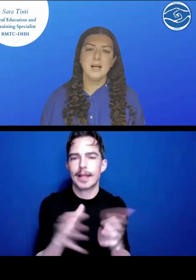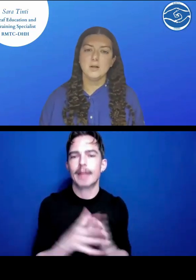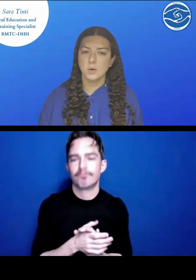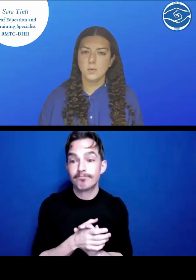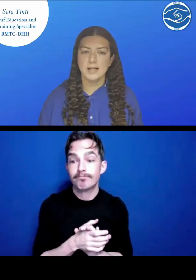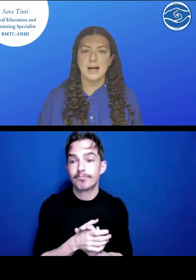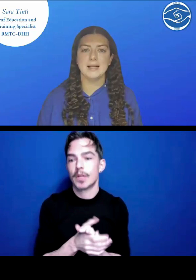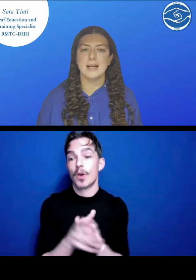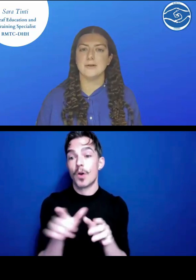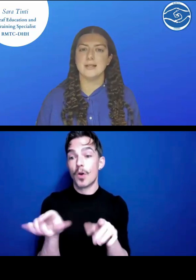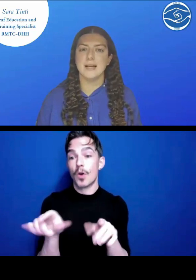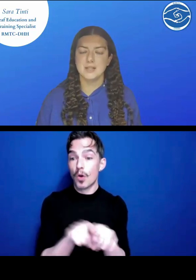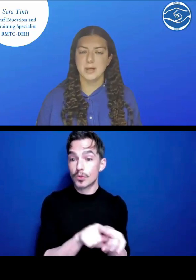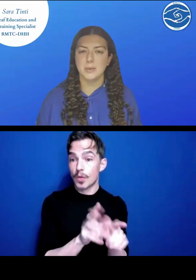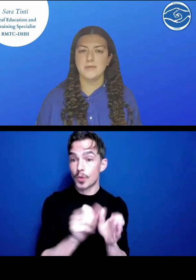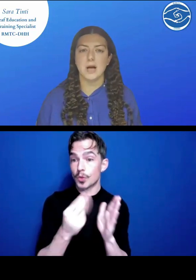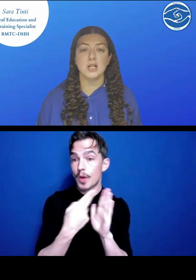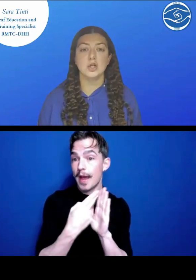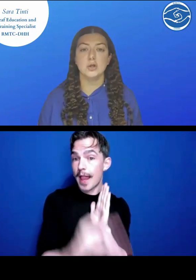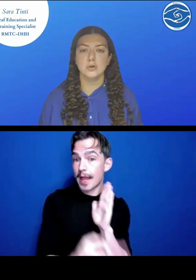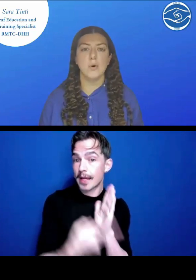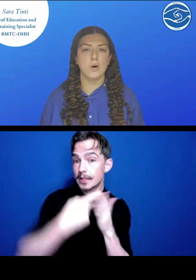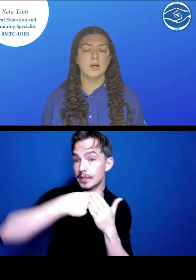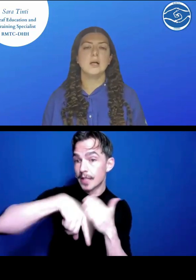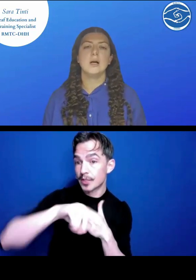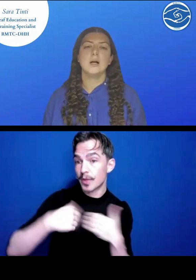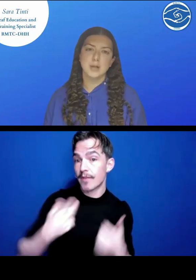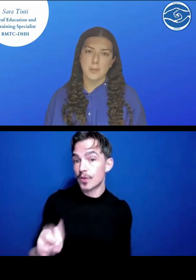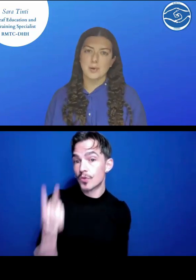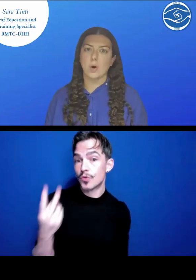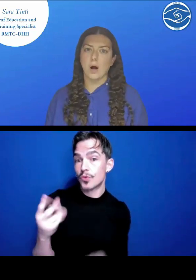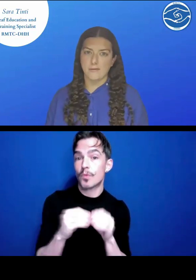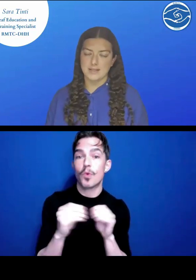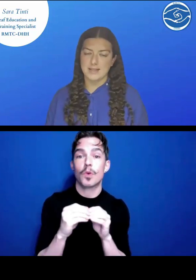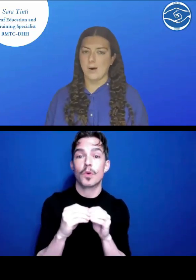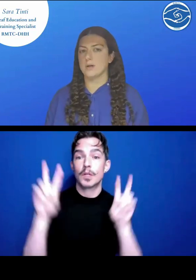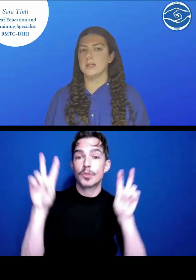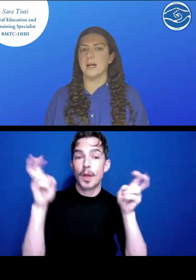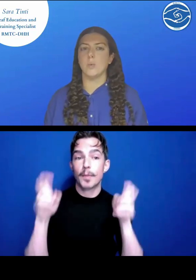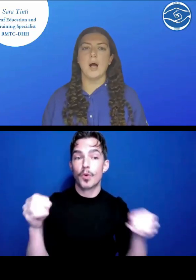Then I also wanted to highlight for next week we've got two more topical office hours like